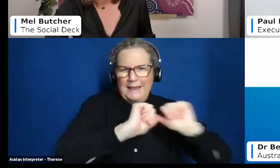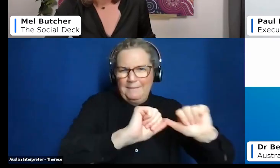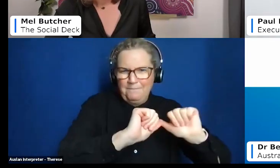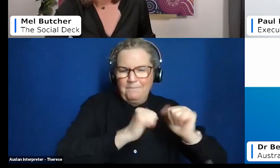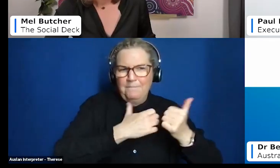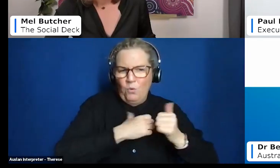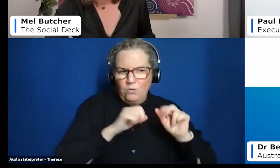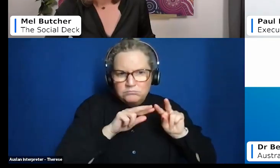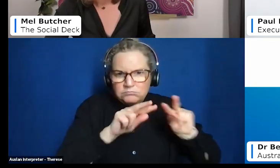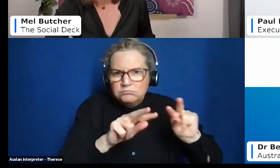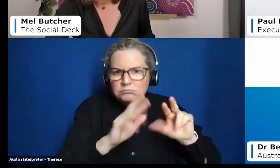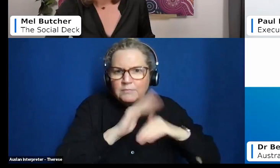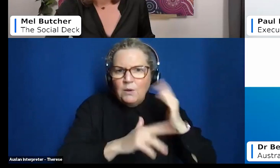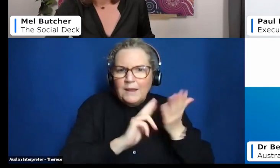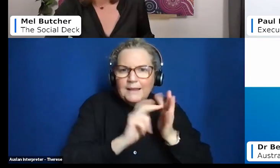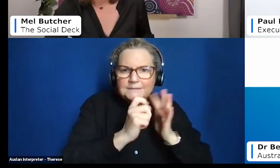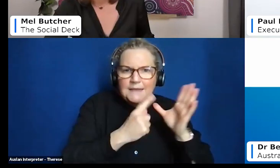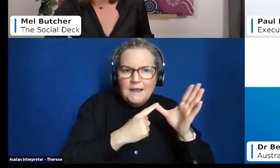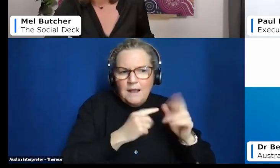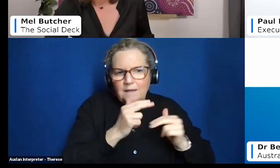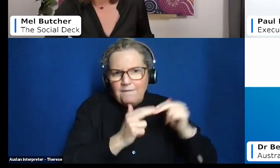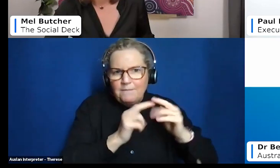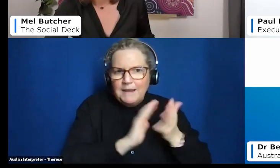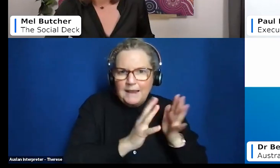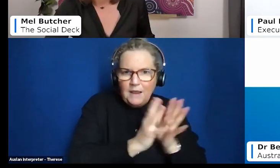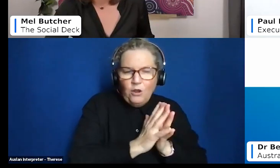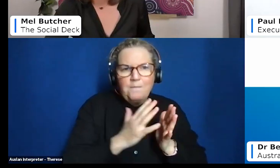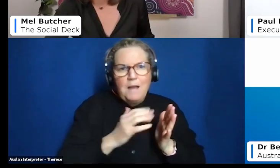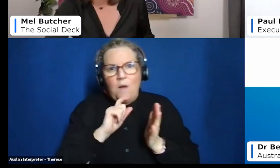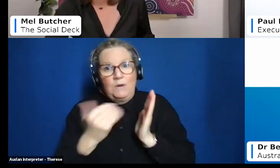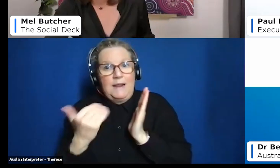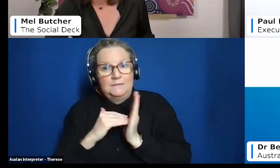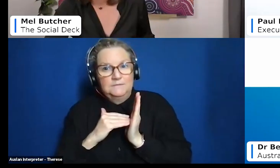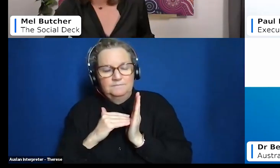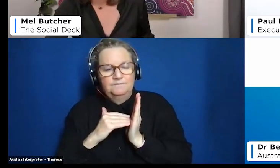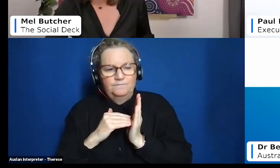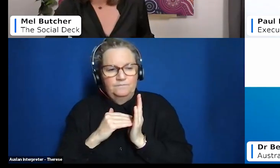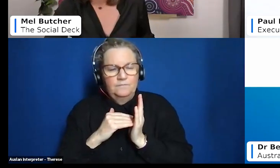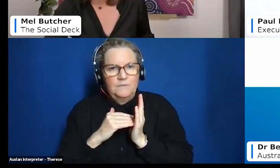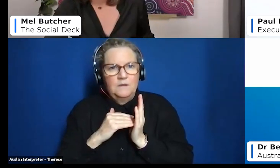of how the asset is presently being developed is it was always acknowledged throughout the pilot process